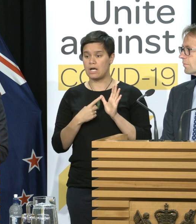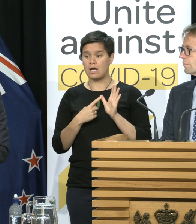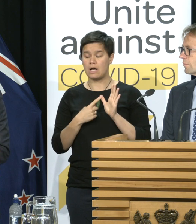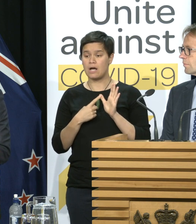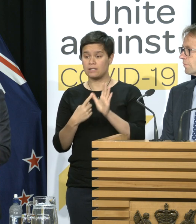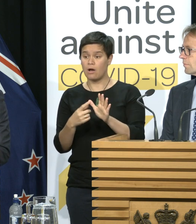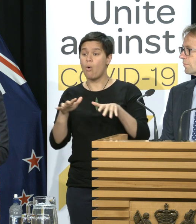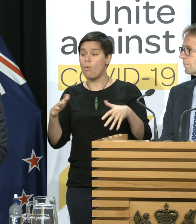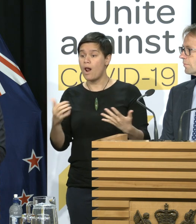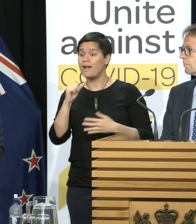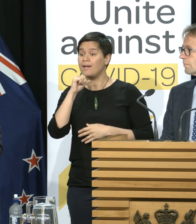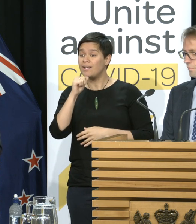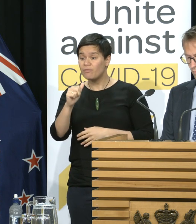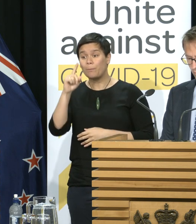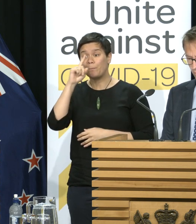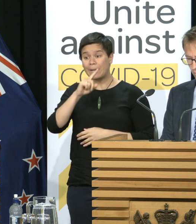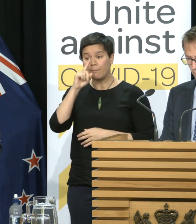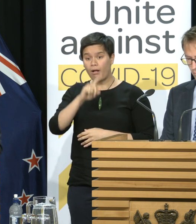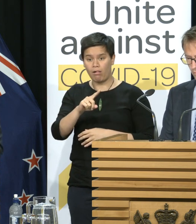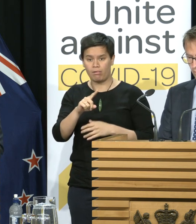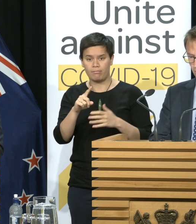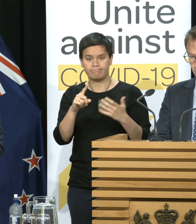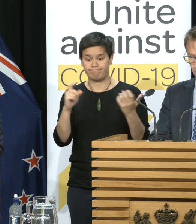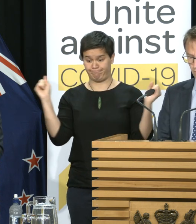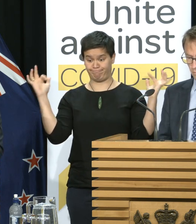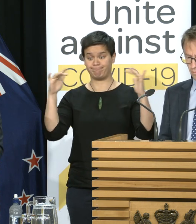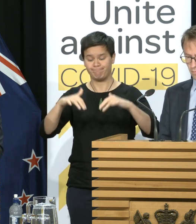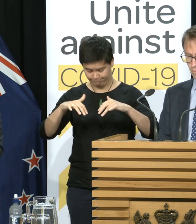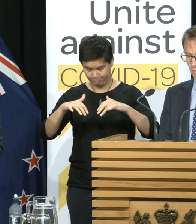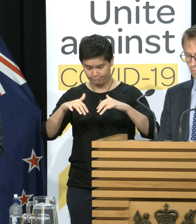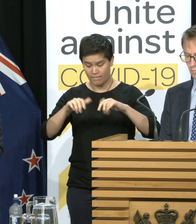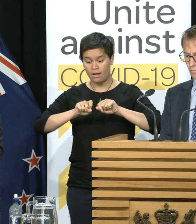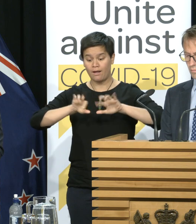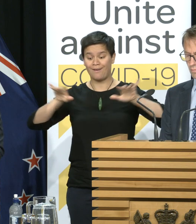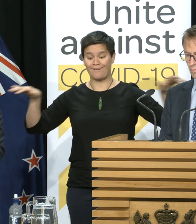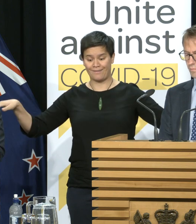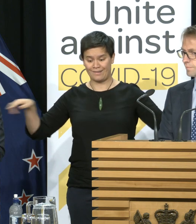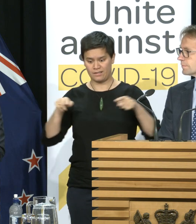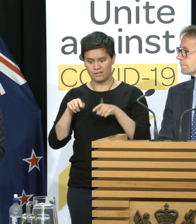with people if we need to. QR codes obviously are very helpful, ticketed events are easier than unticketed events.